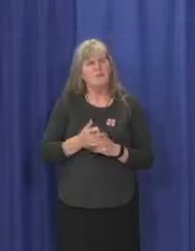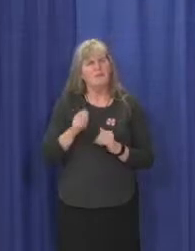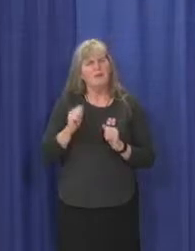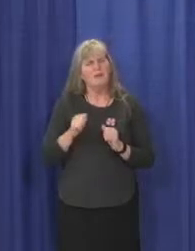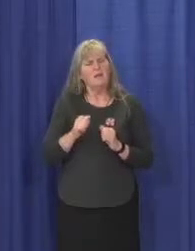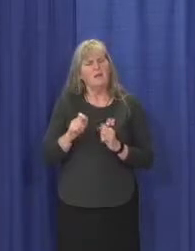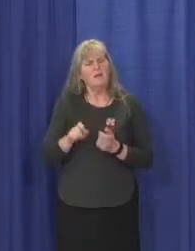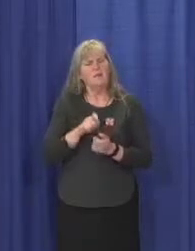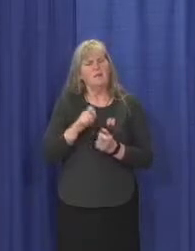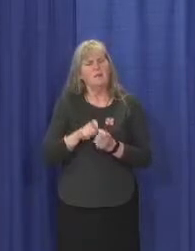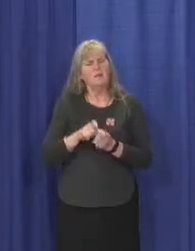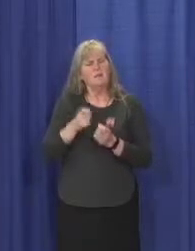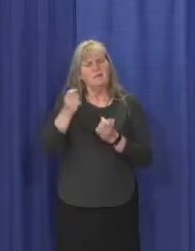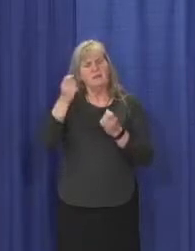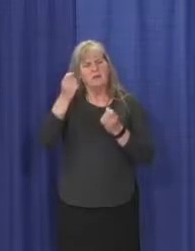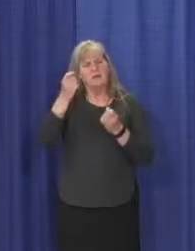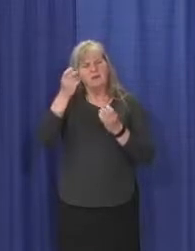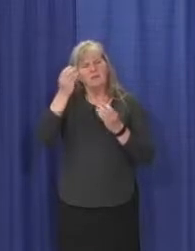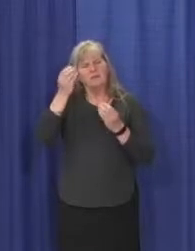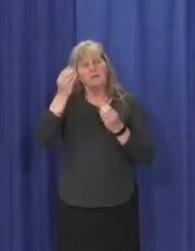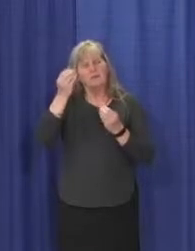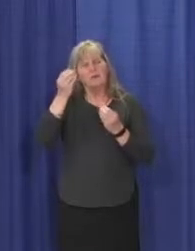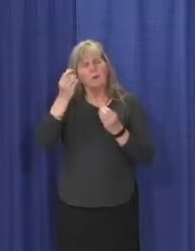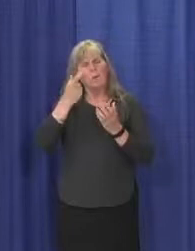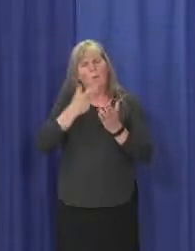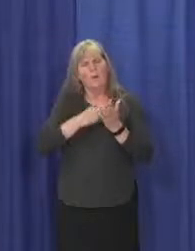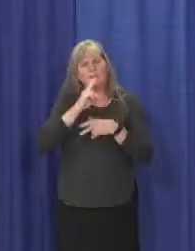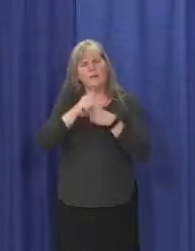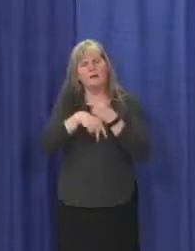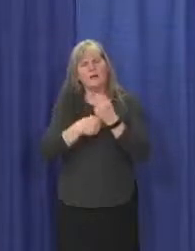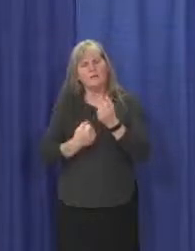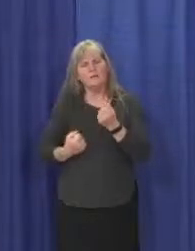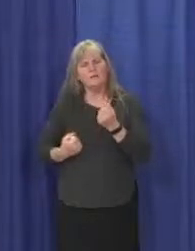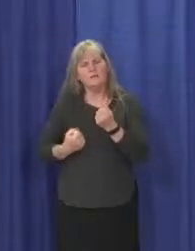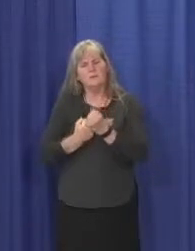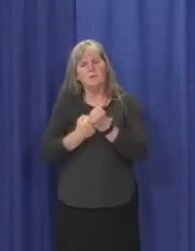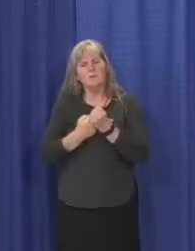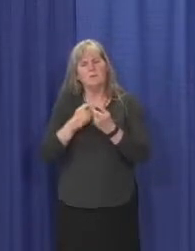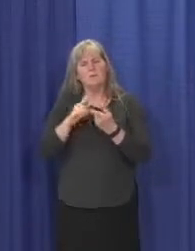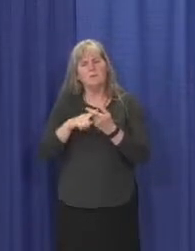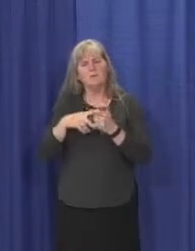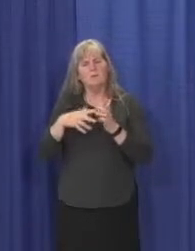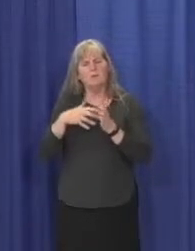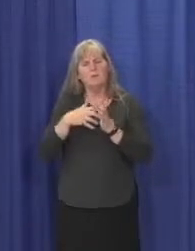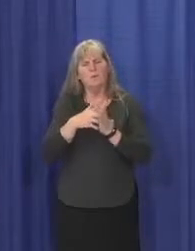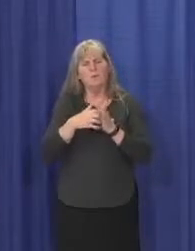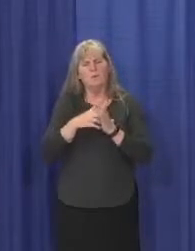if you could provide some more specific information on what supports have been offered to